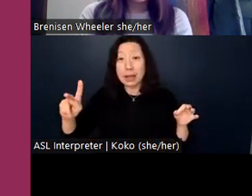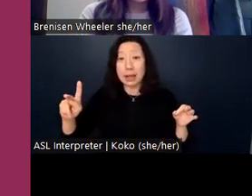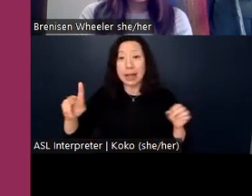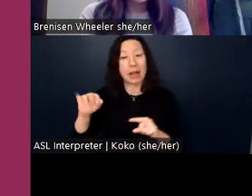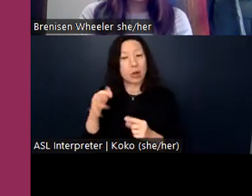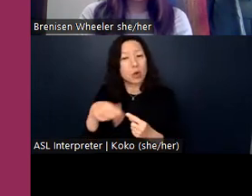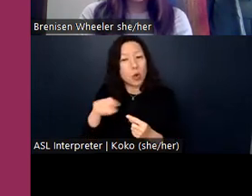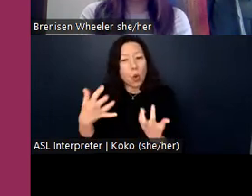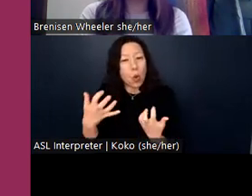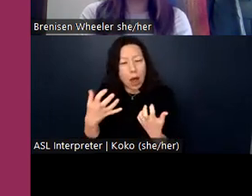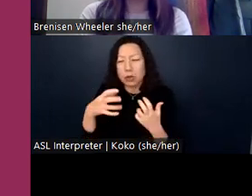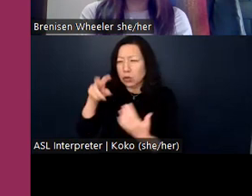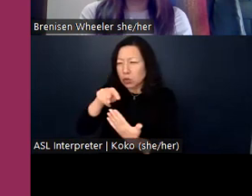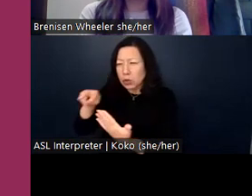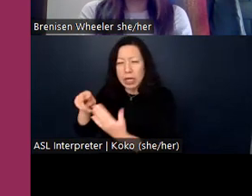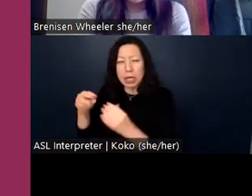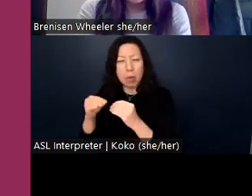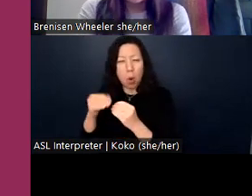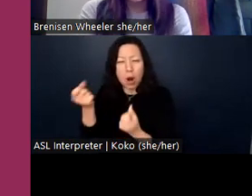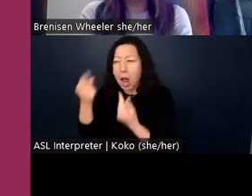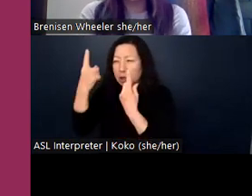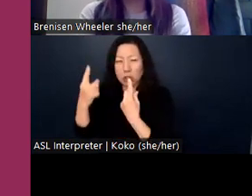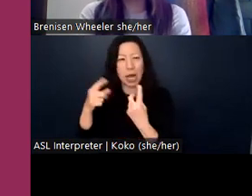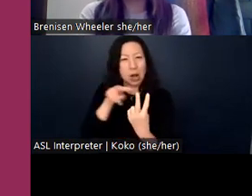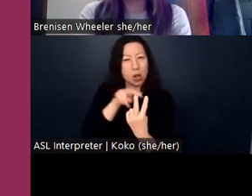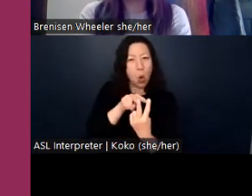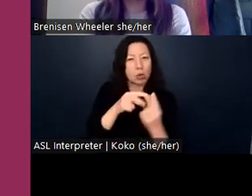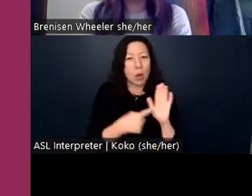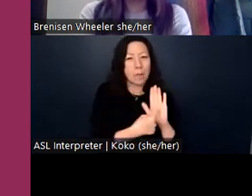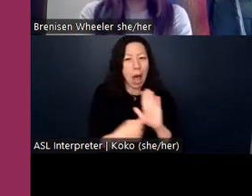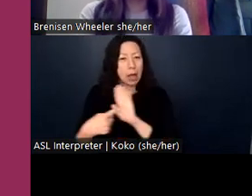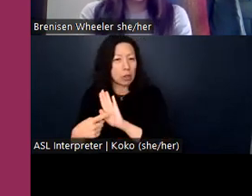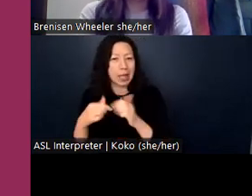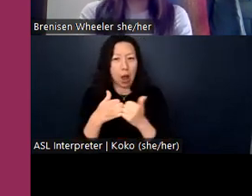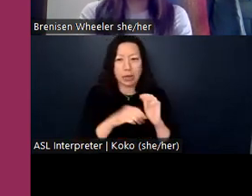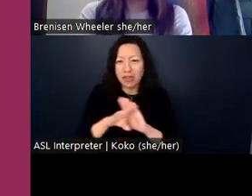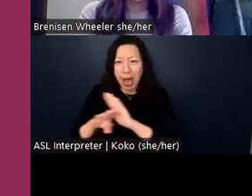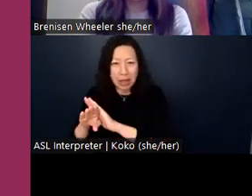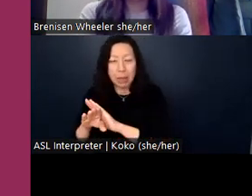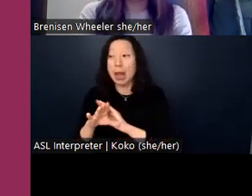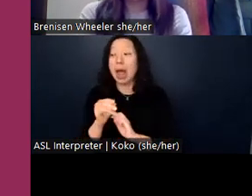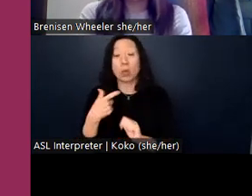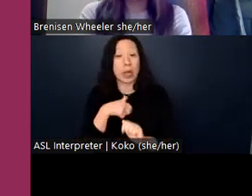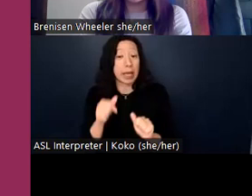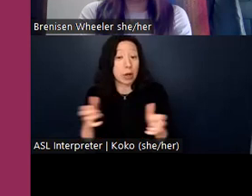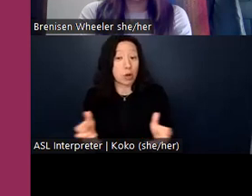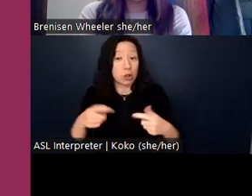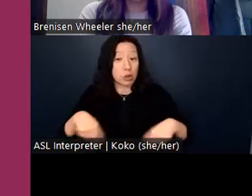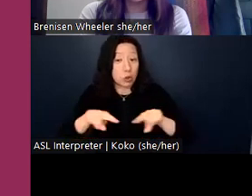these 2 models and how we can encourage you all to utilize the anti violence advocacy